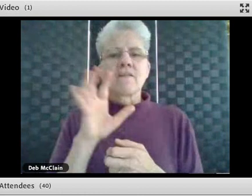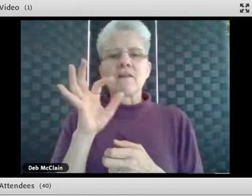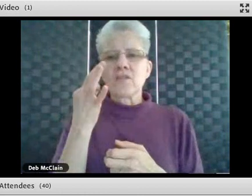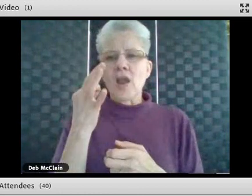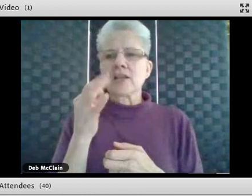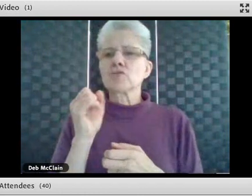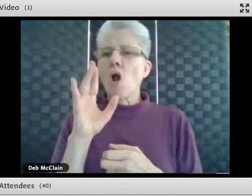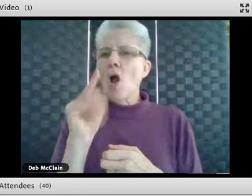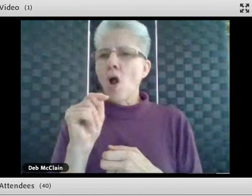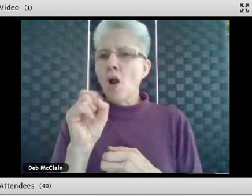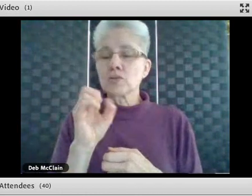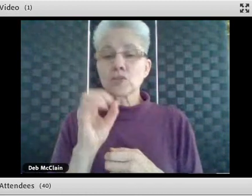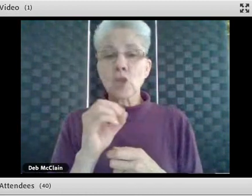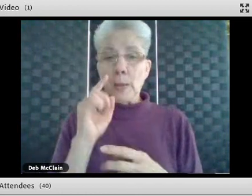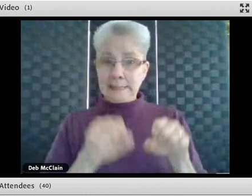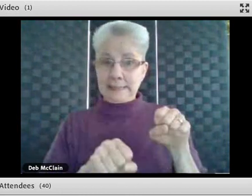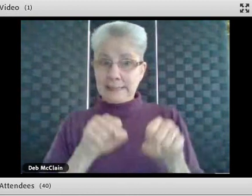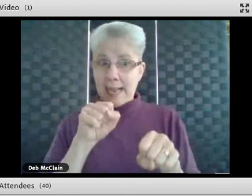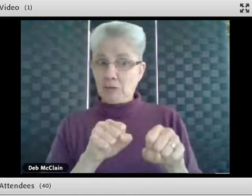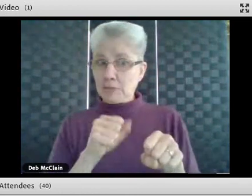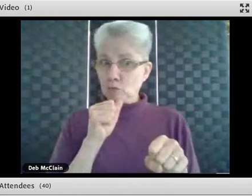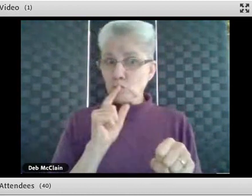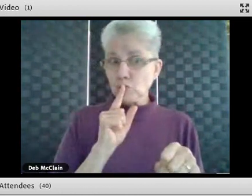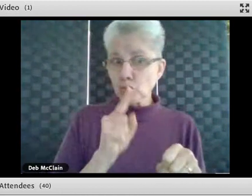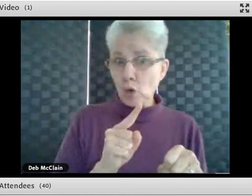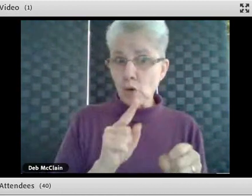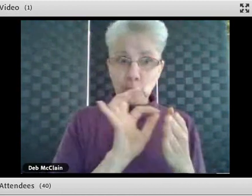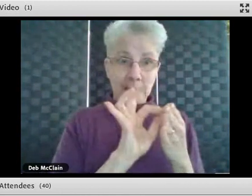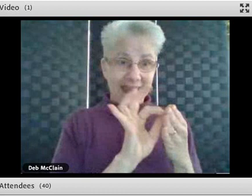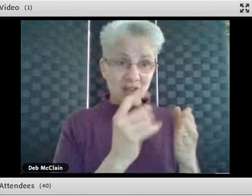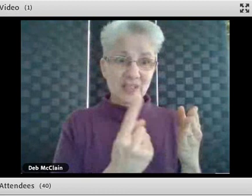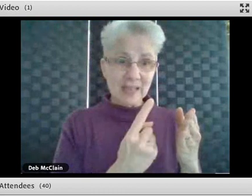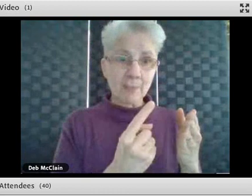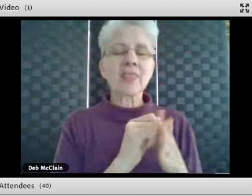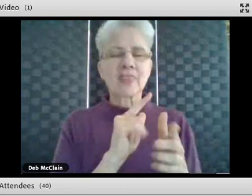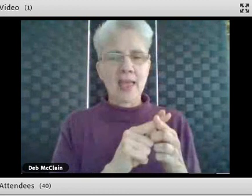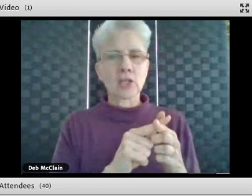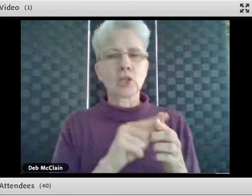So, when in doubt, if you can count something, then you should probably search for it